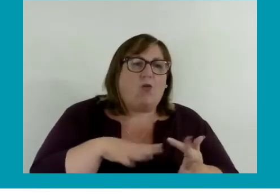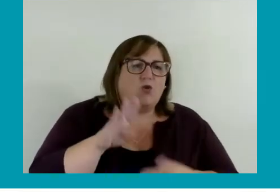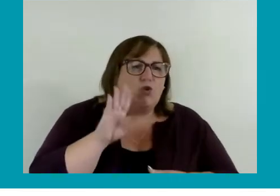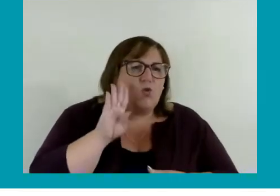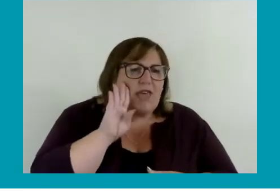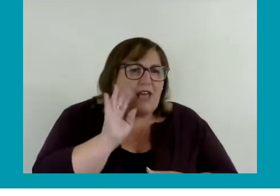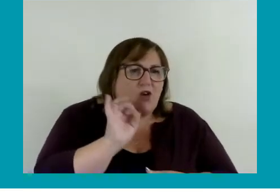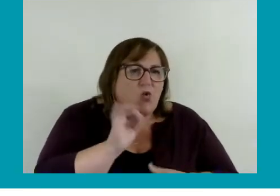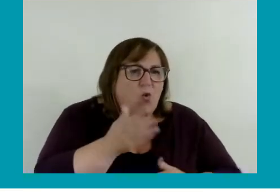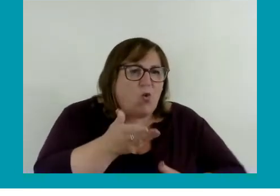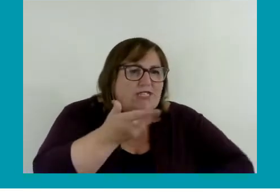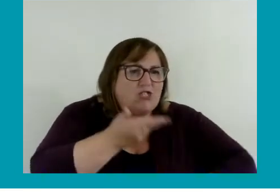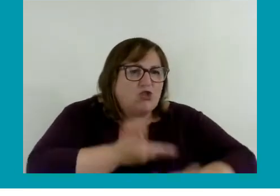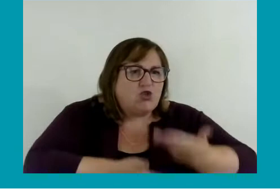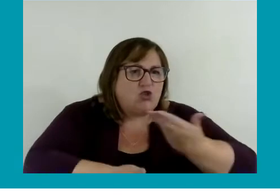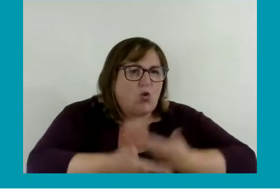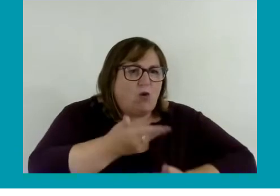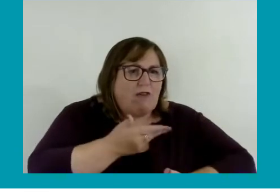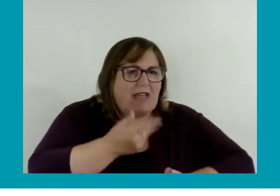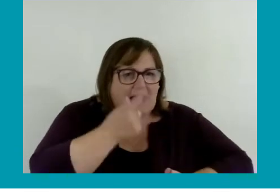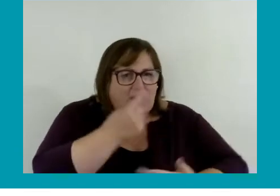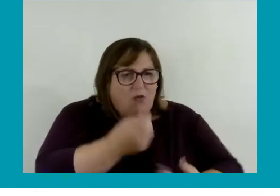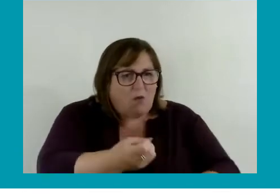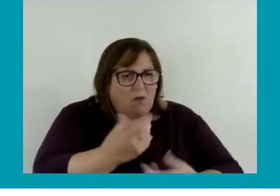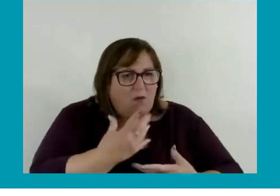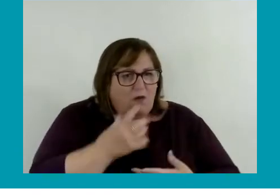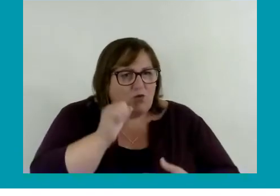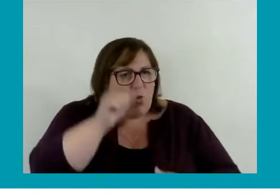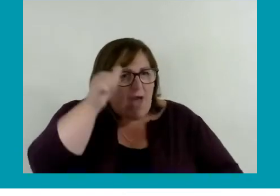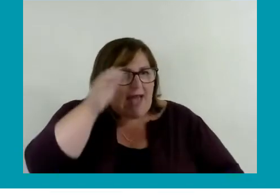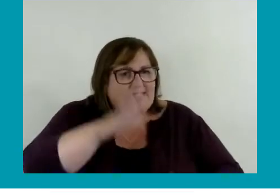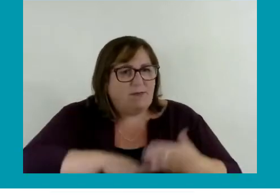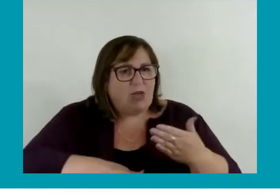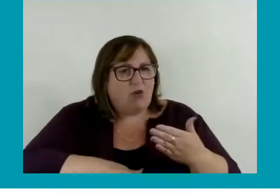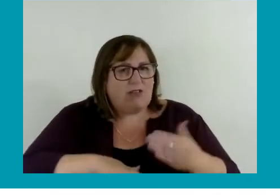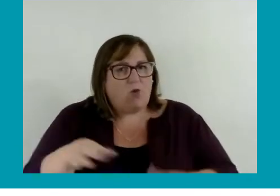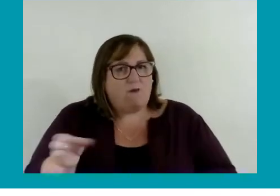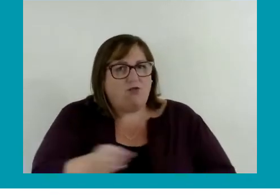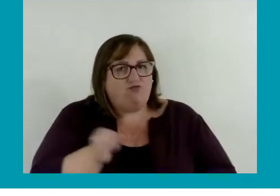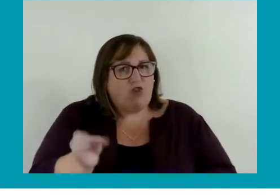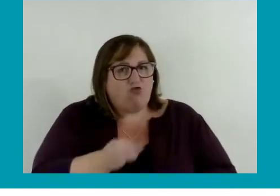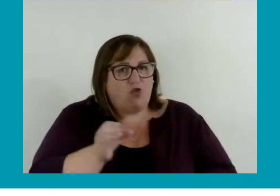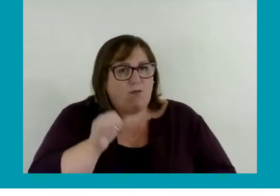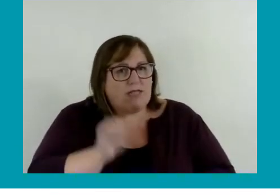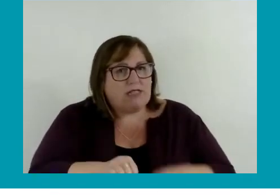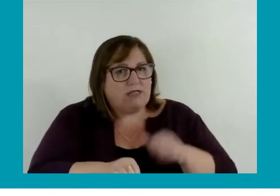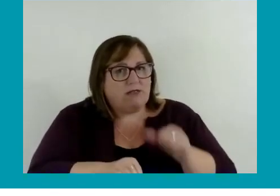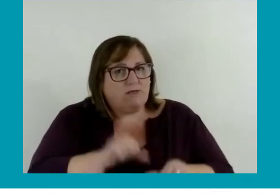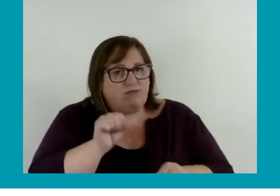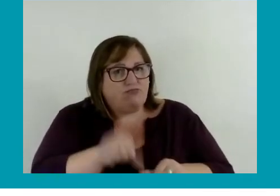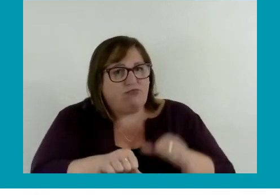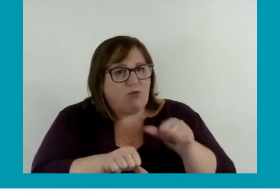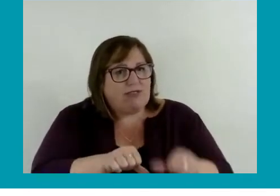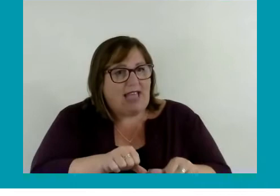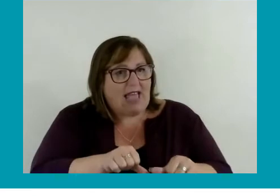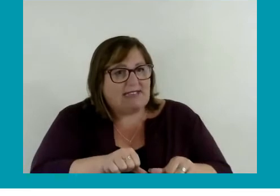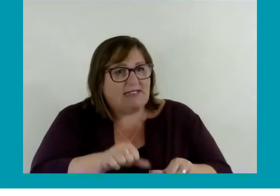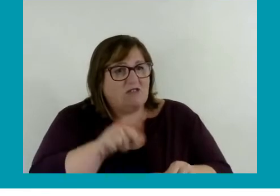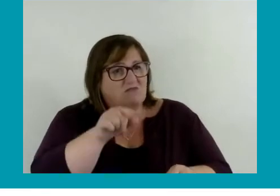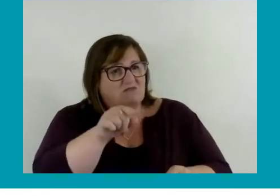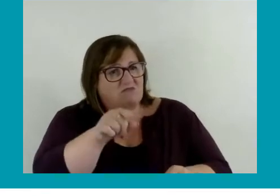tell me about your experience of the recruitment process um did you have concerns or worries about